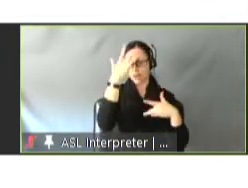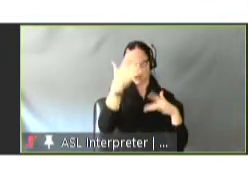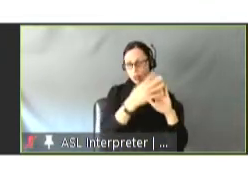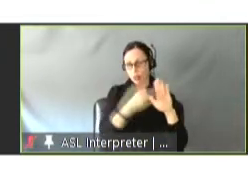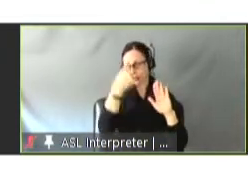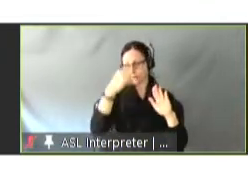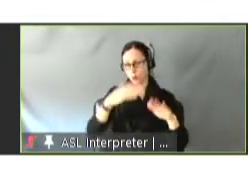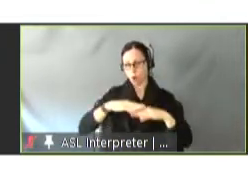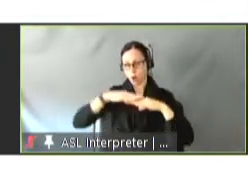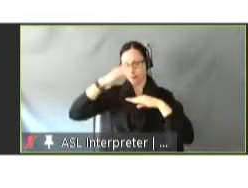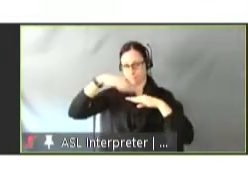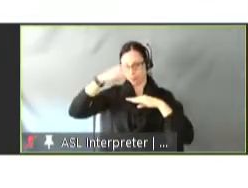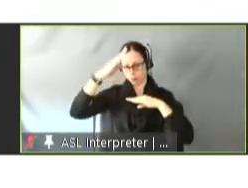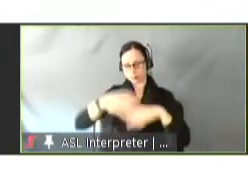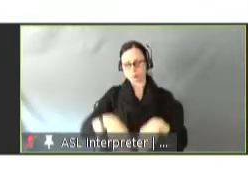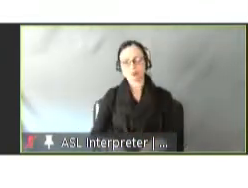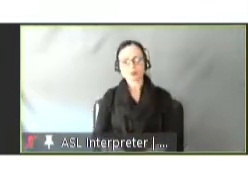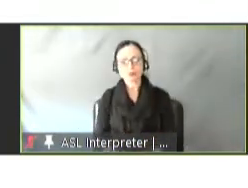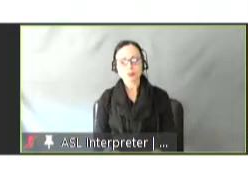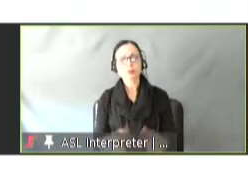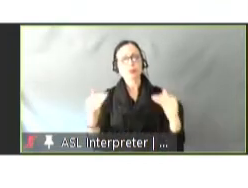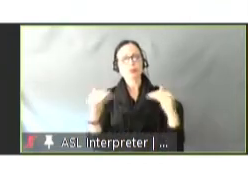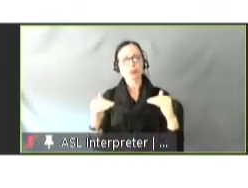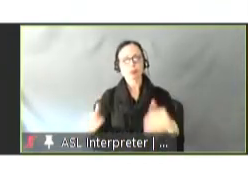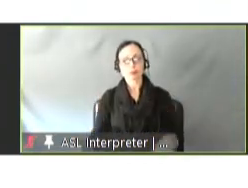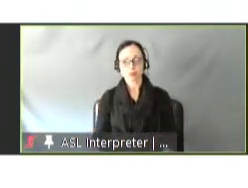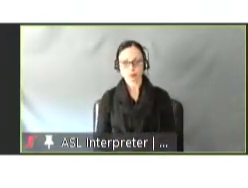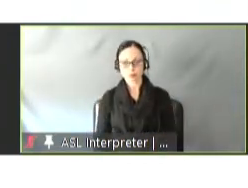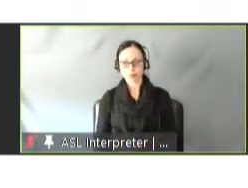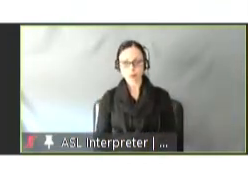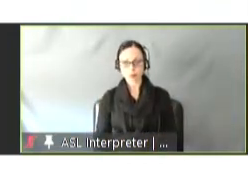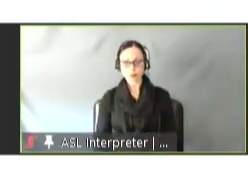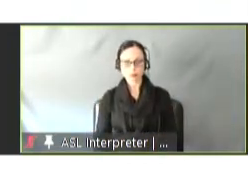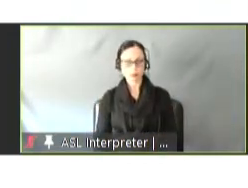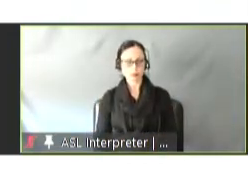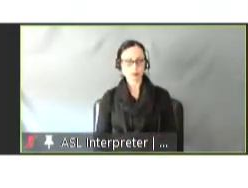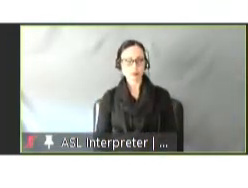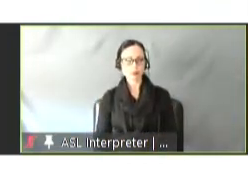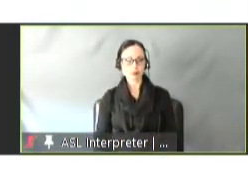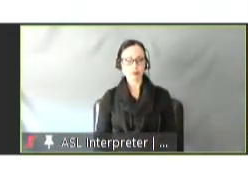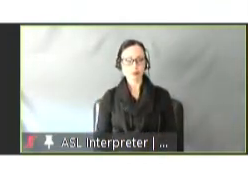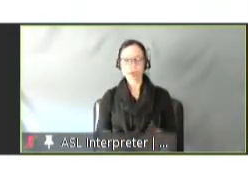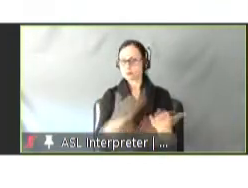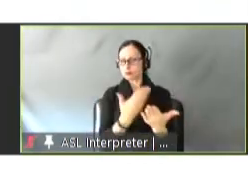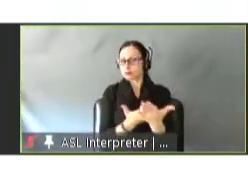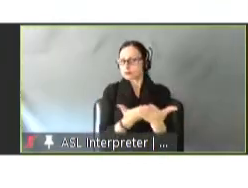So, next. What that showed us is that there is a difference between